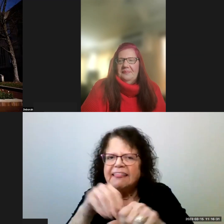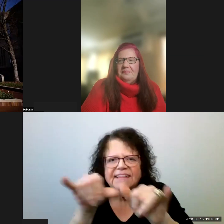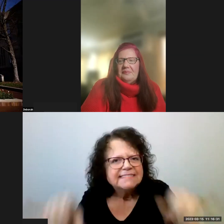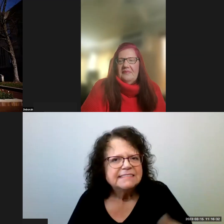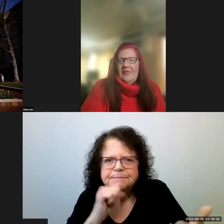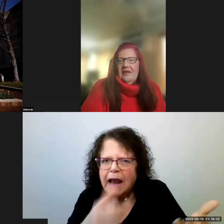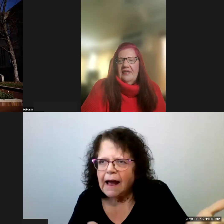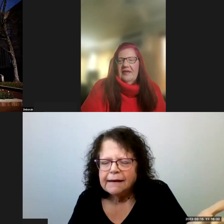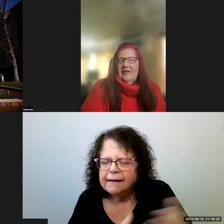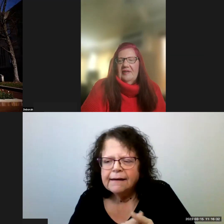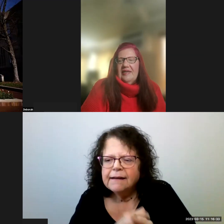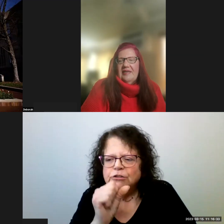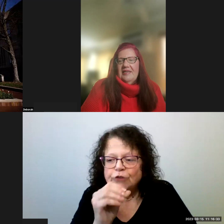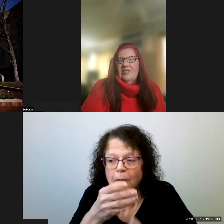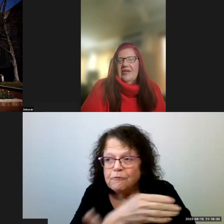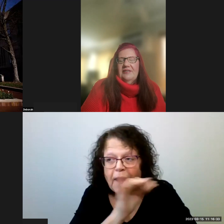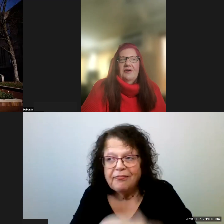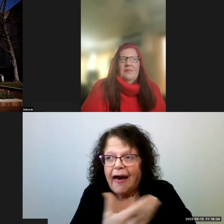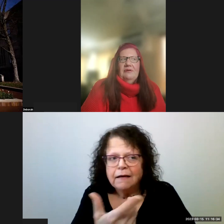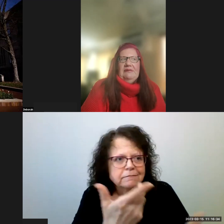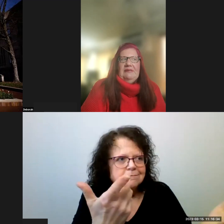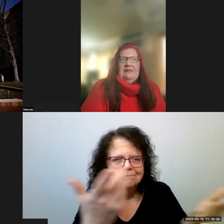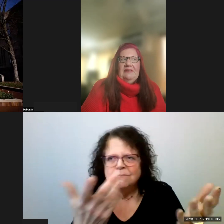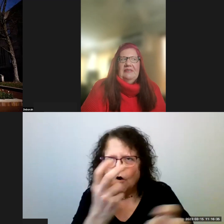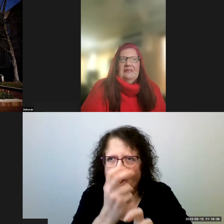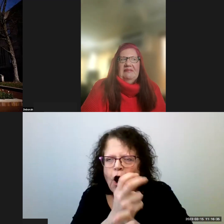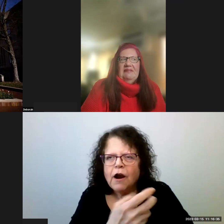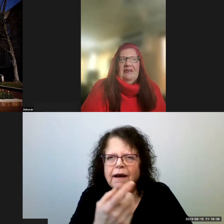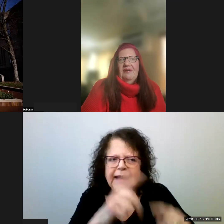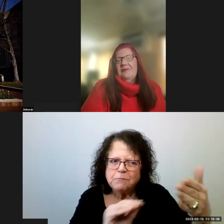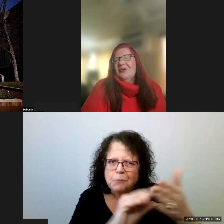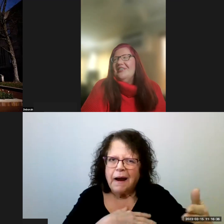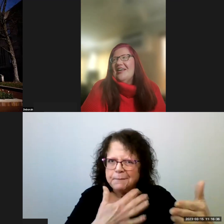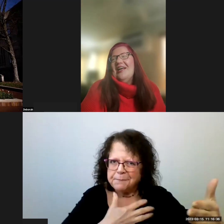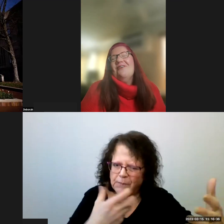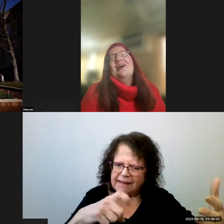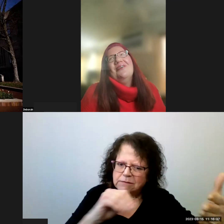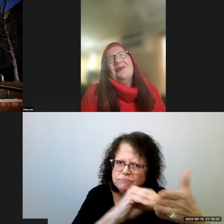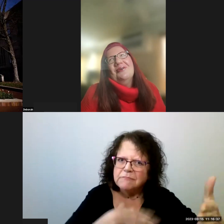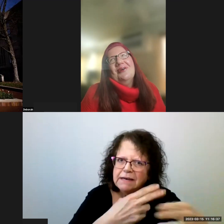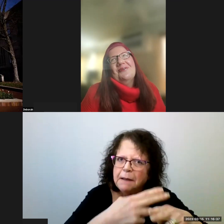That's -- I just think it's very important to -- if I was really taking care of my health,